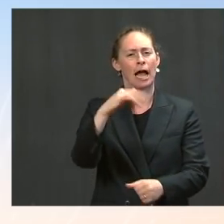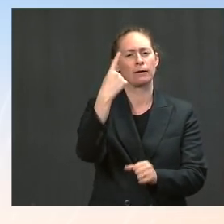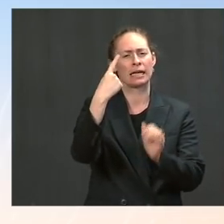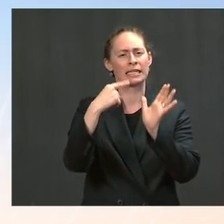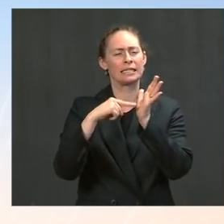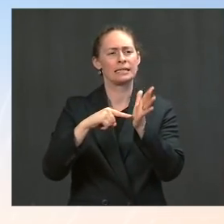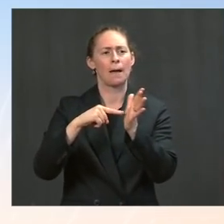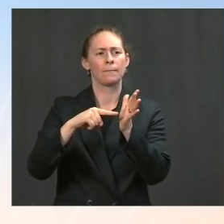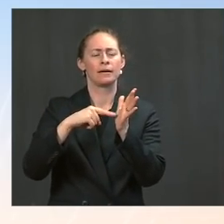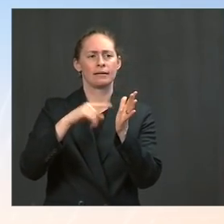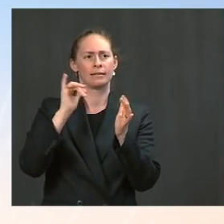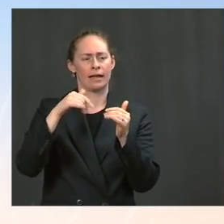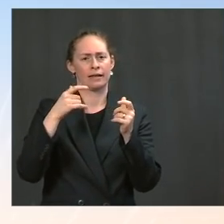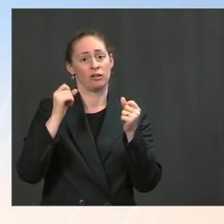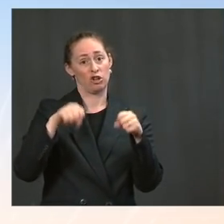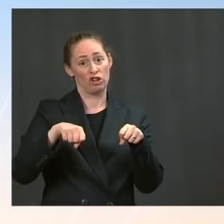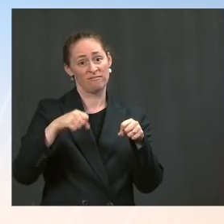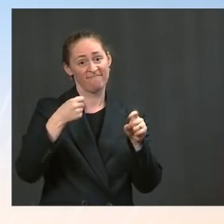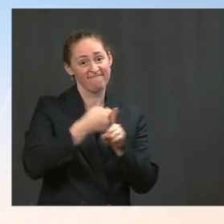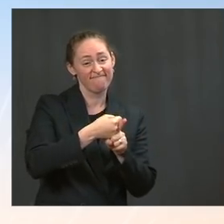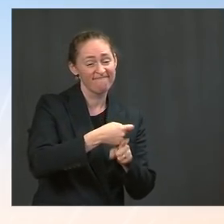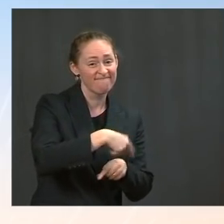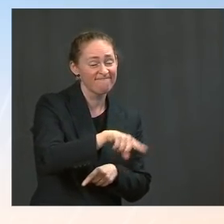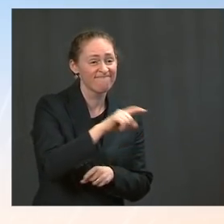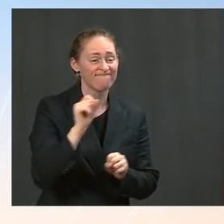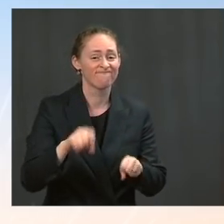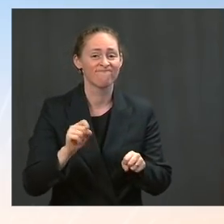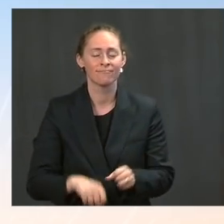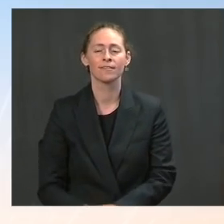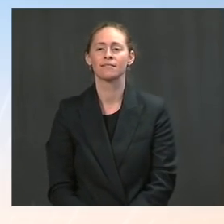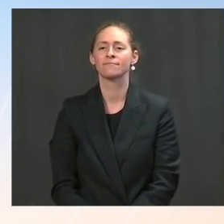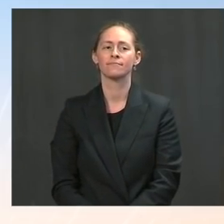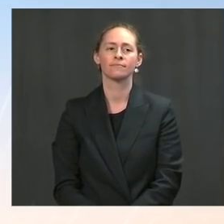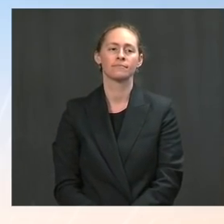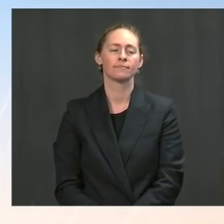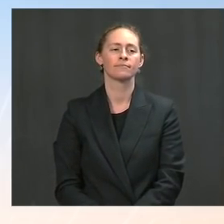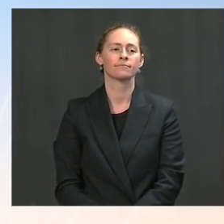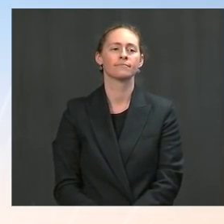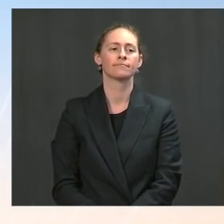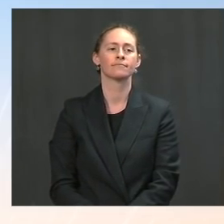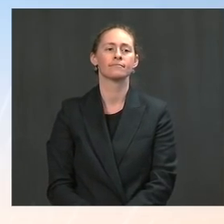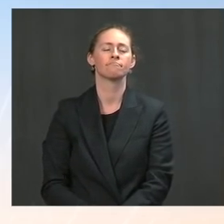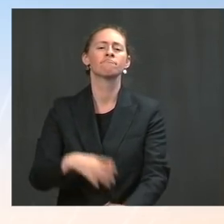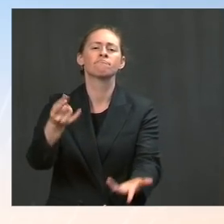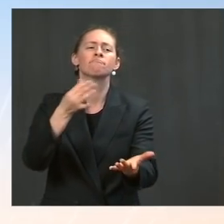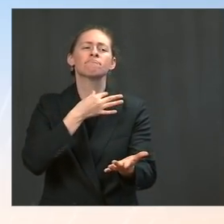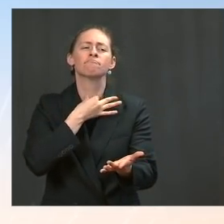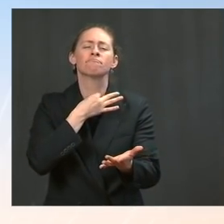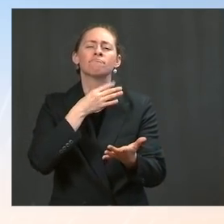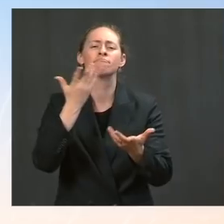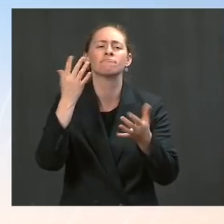The Press: Yeah, thank you, Jen. I had a question about the direct funding to states and cities from the American Rescue Plan -- Ms. Psaki: Sure.